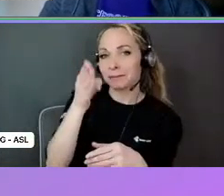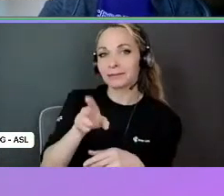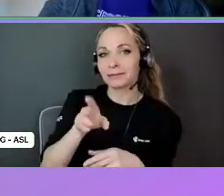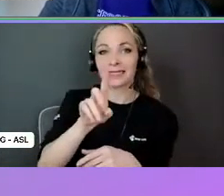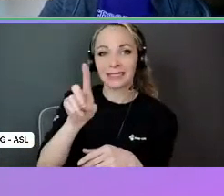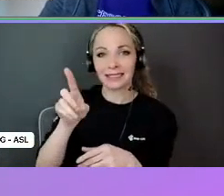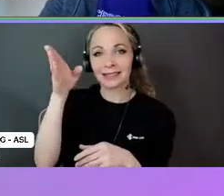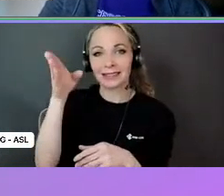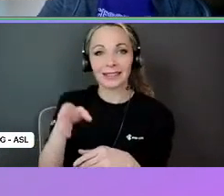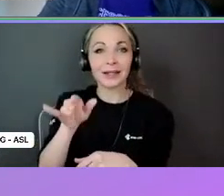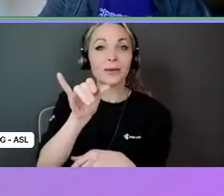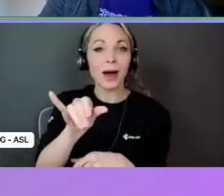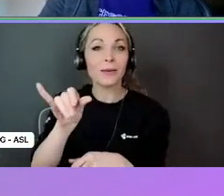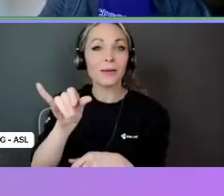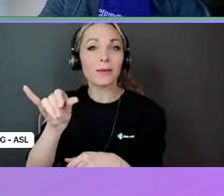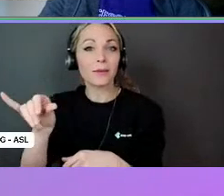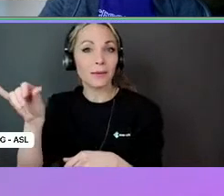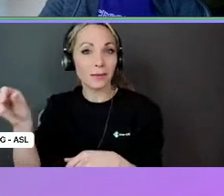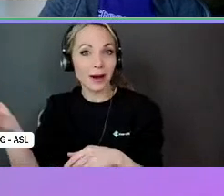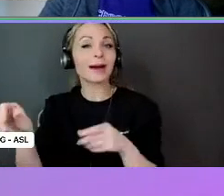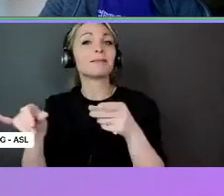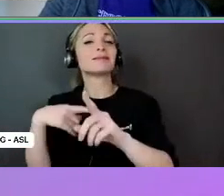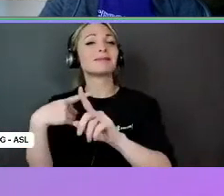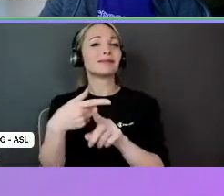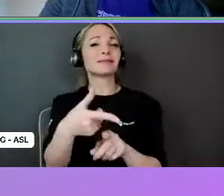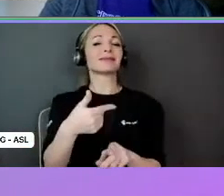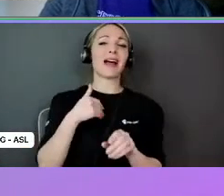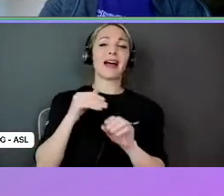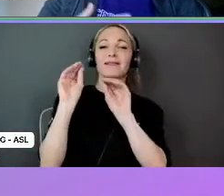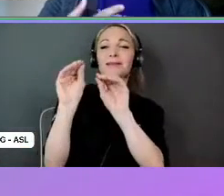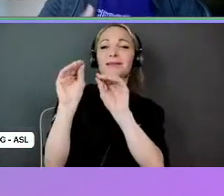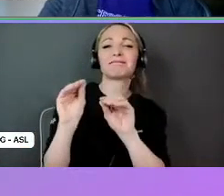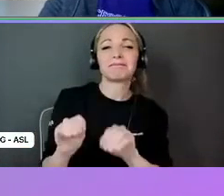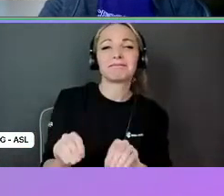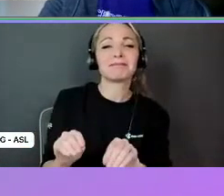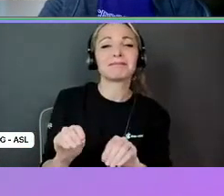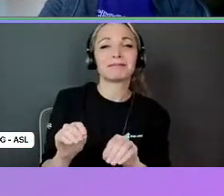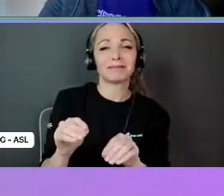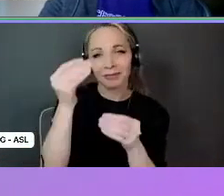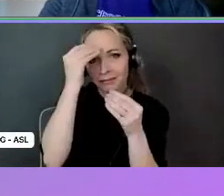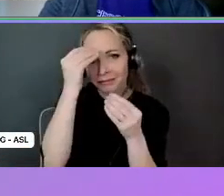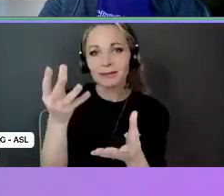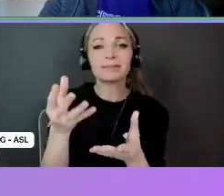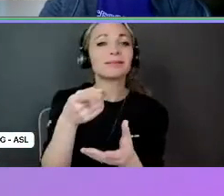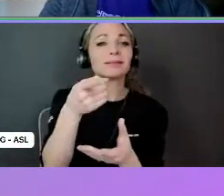help texts marked up. Birthday format is M/D/Y, and